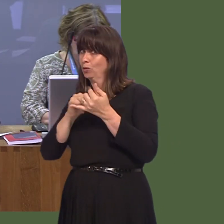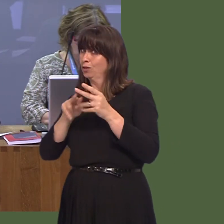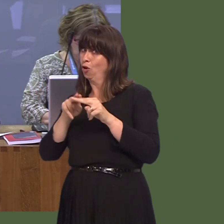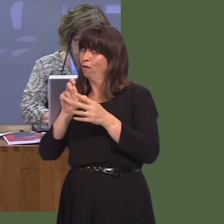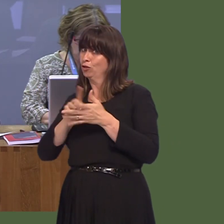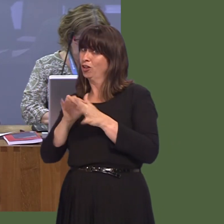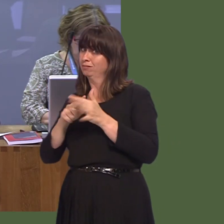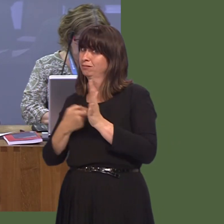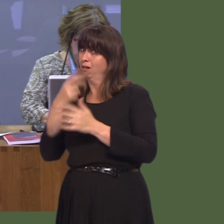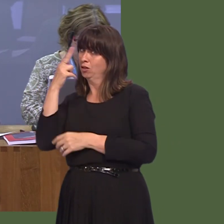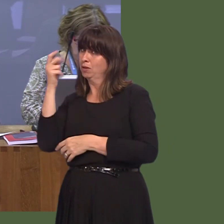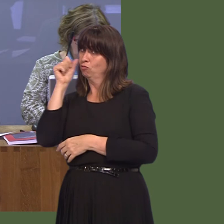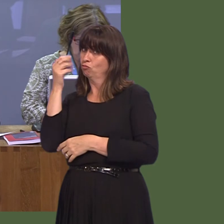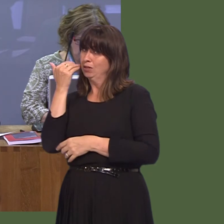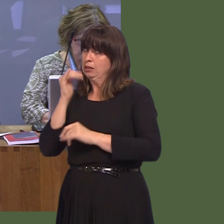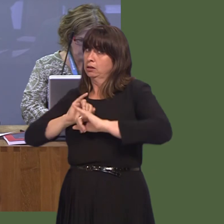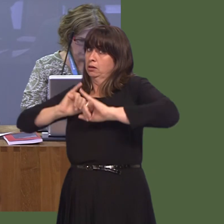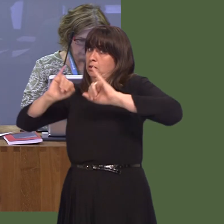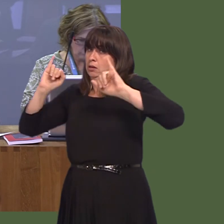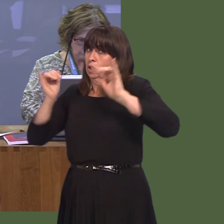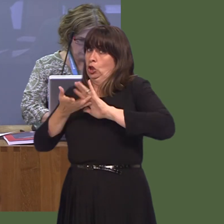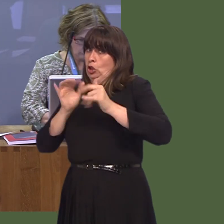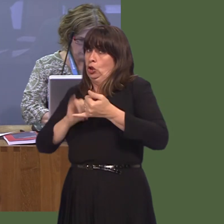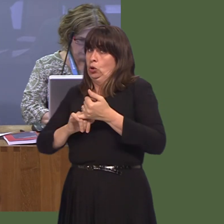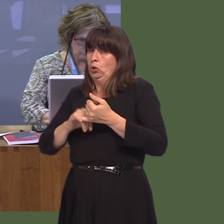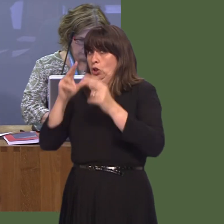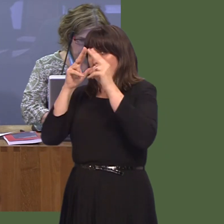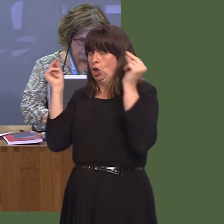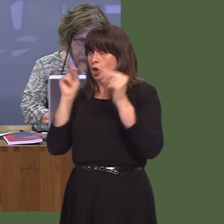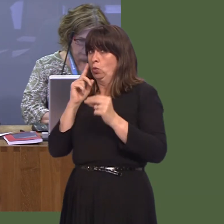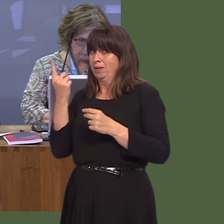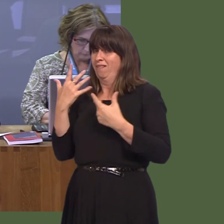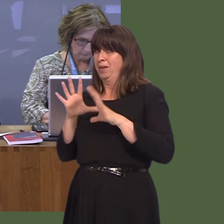There's been a recent scandal there with a nurse who has been arrested on suspicion of